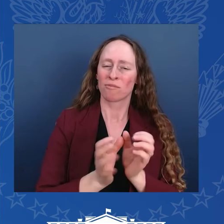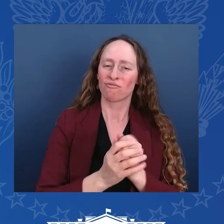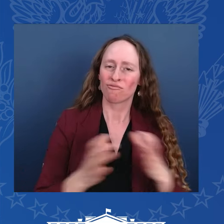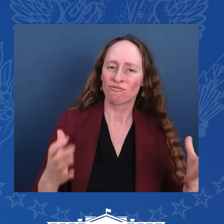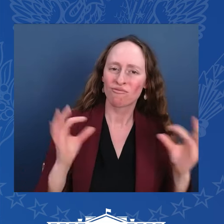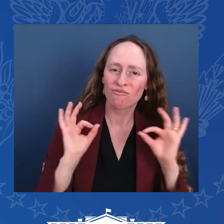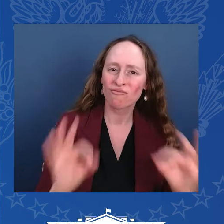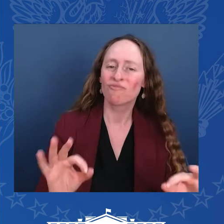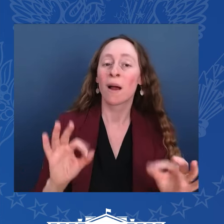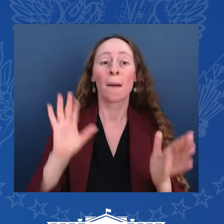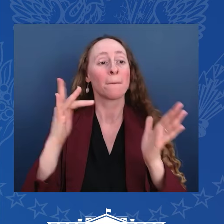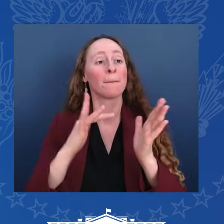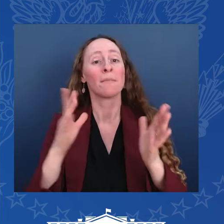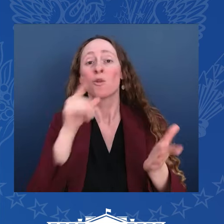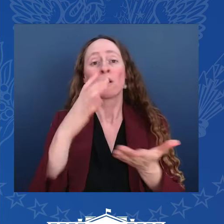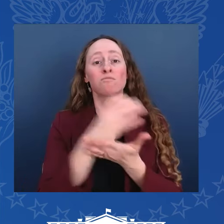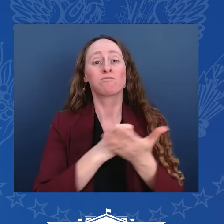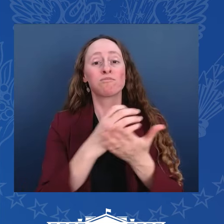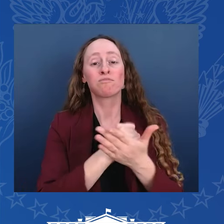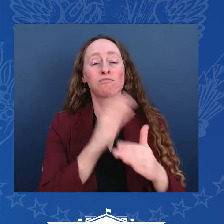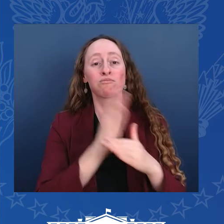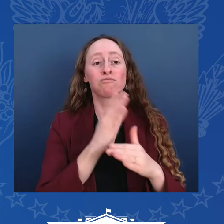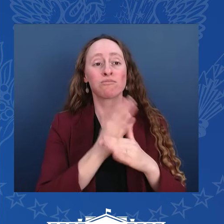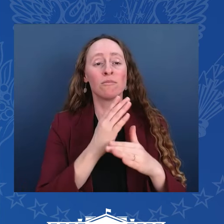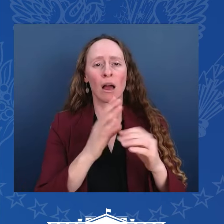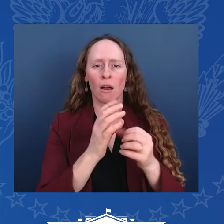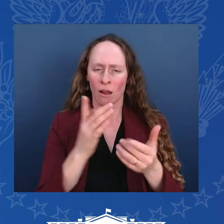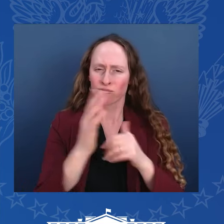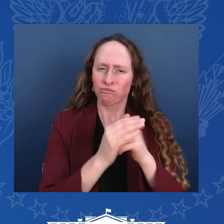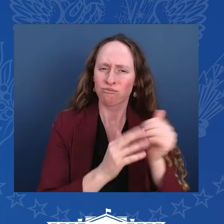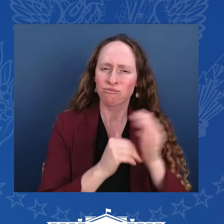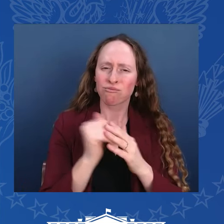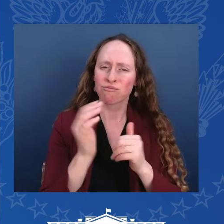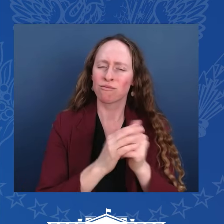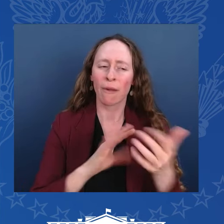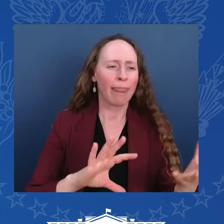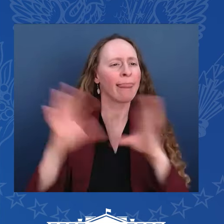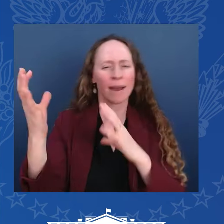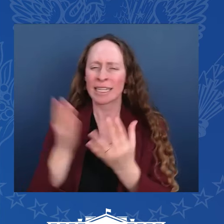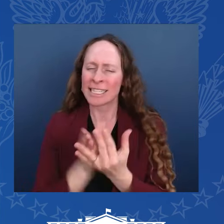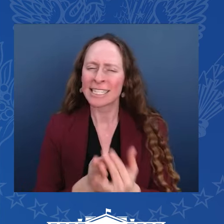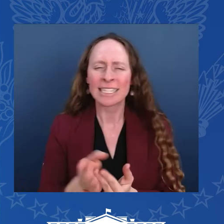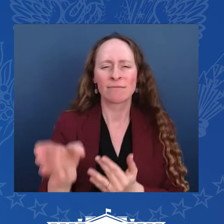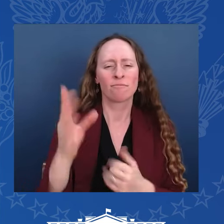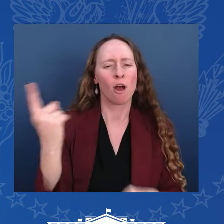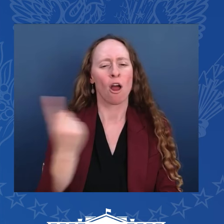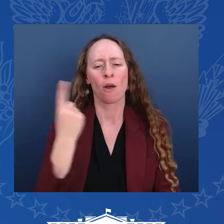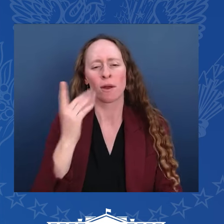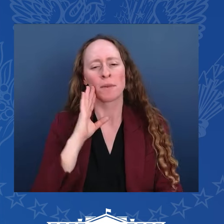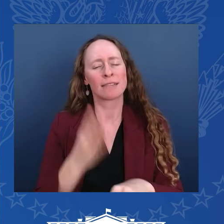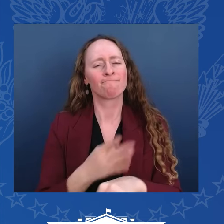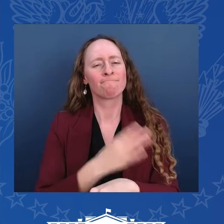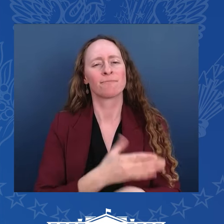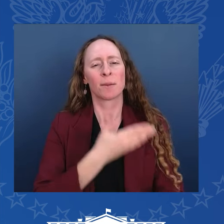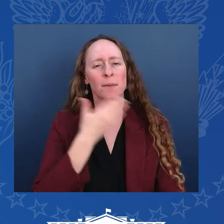than we went into the crisis. The only one. You have to keep that progress growing and growing. Let me close with this.